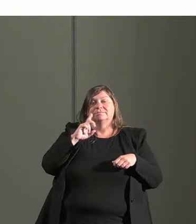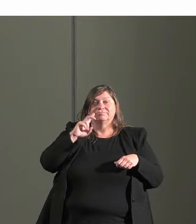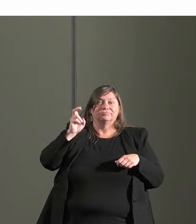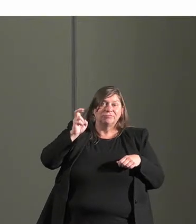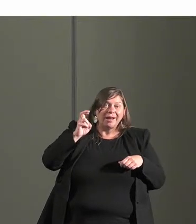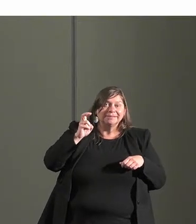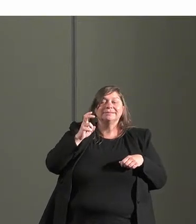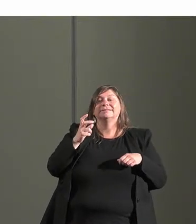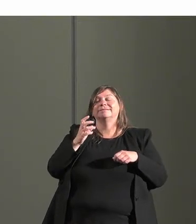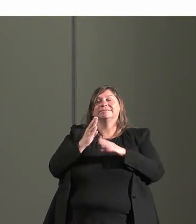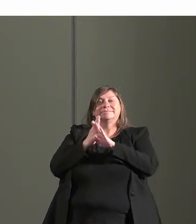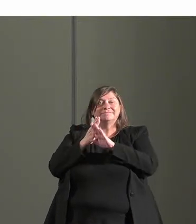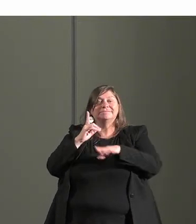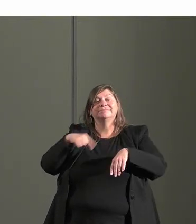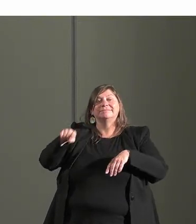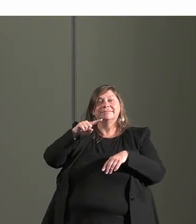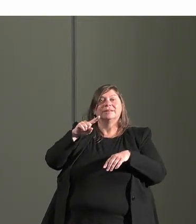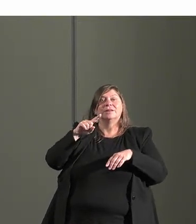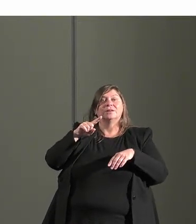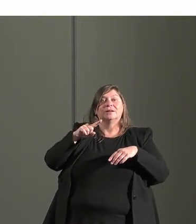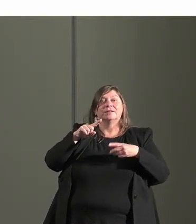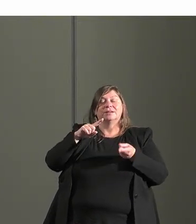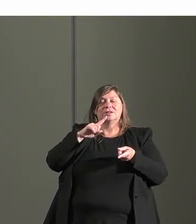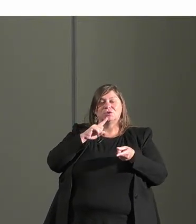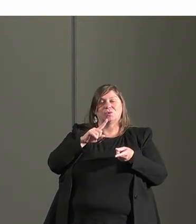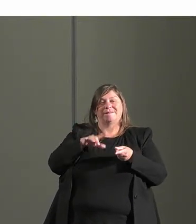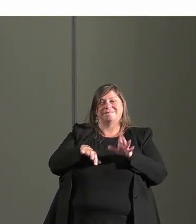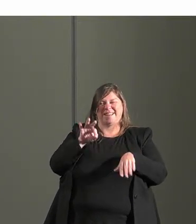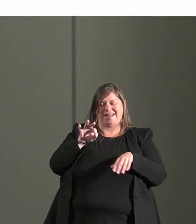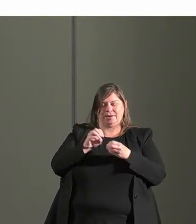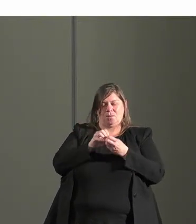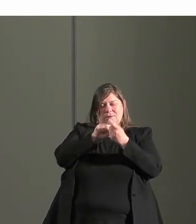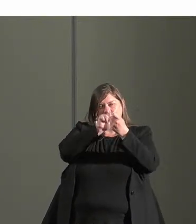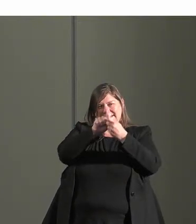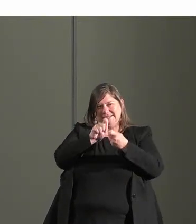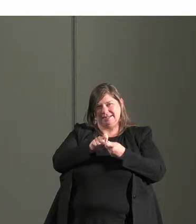public transit and you could also try a more detailed view